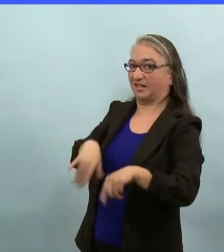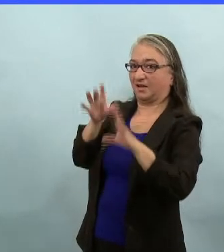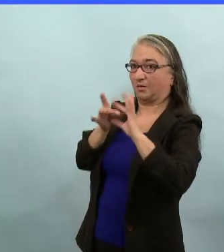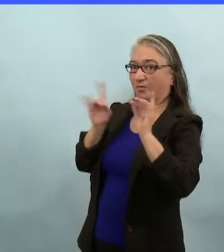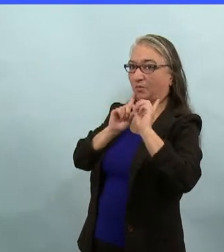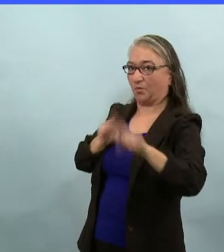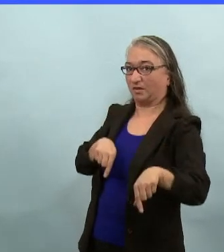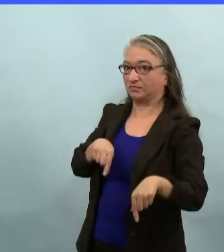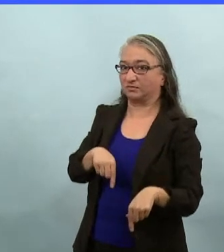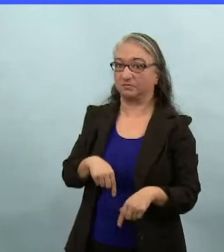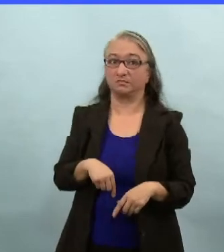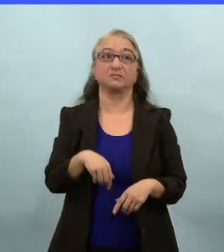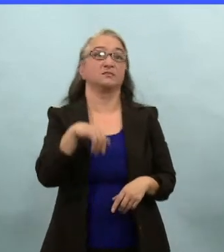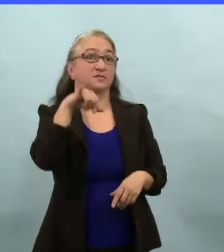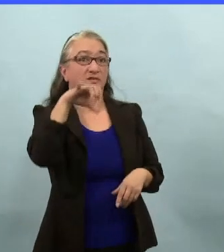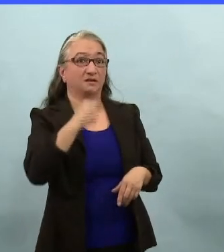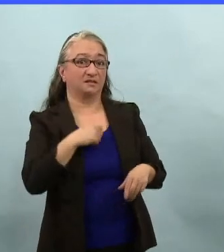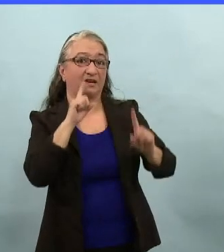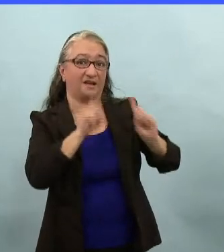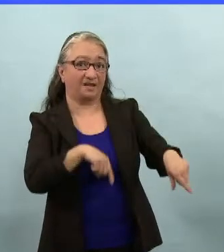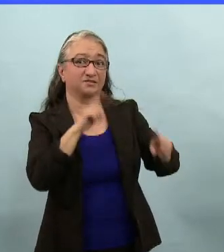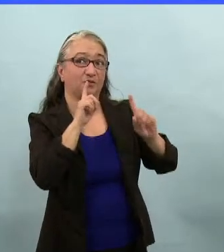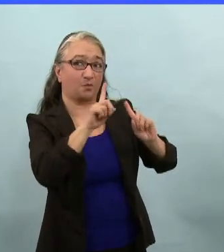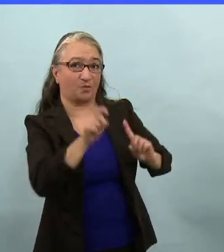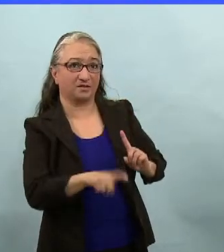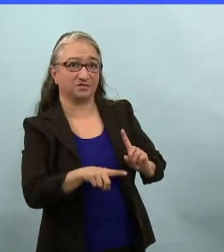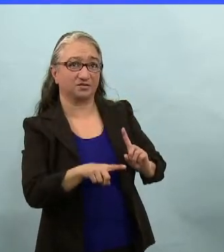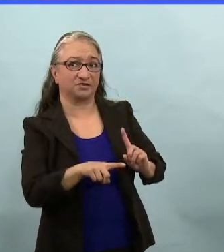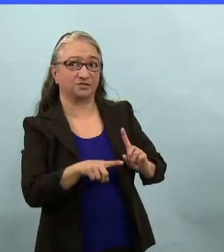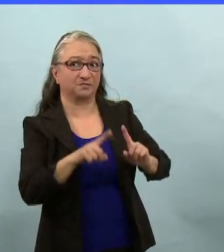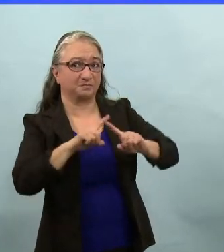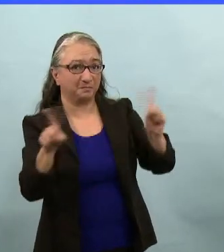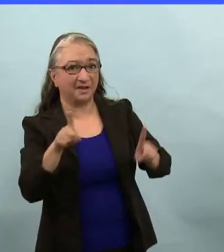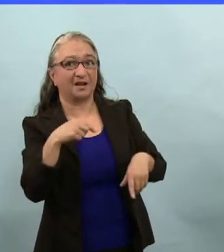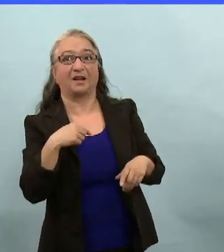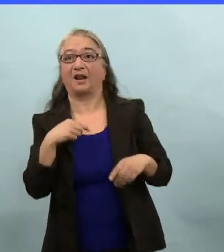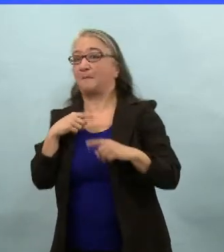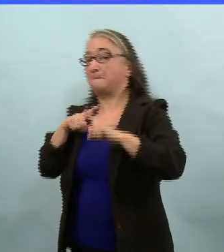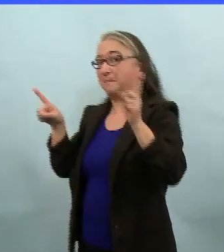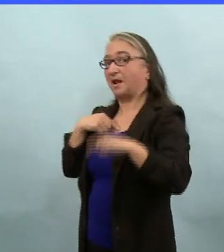uh measures than what was put in place public health is is constantly we're constantly